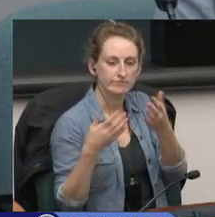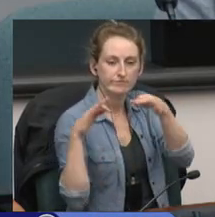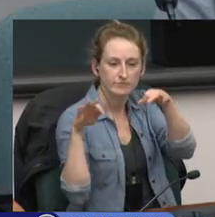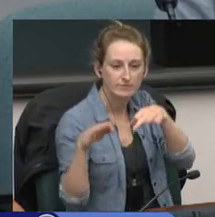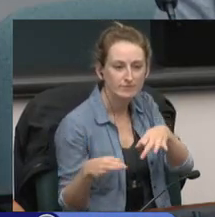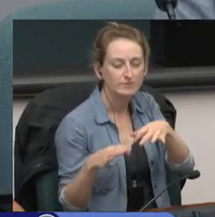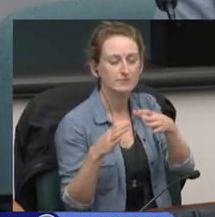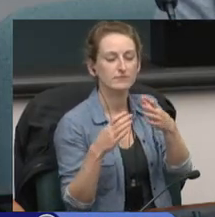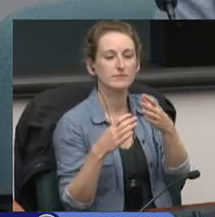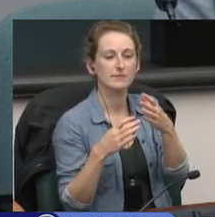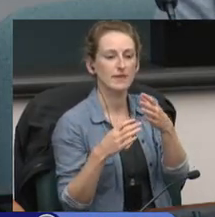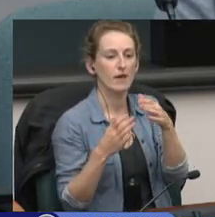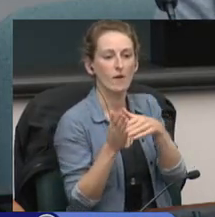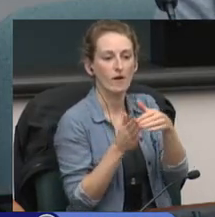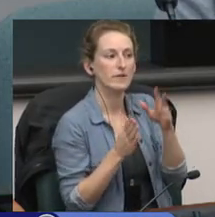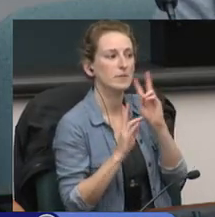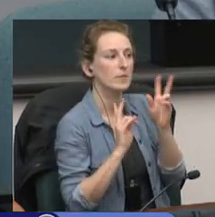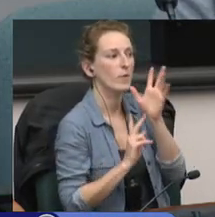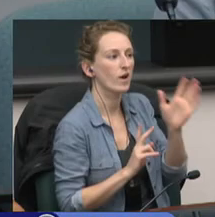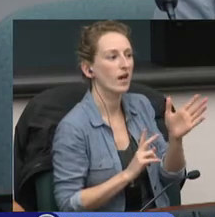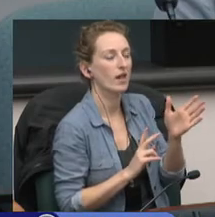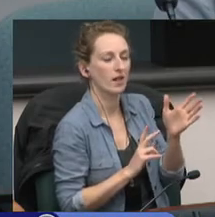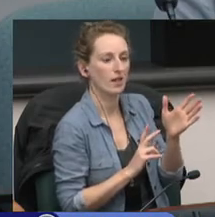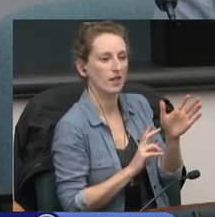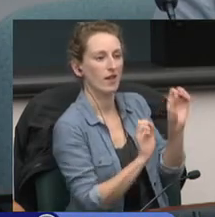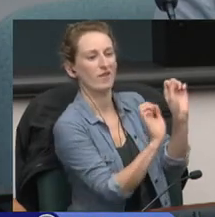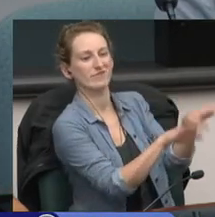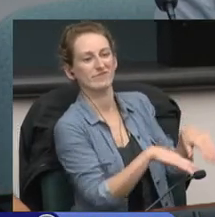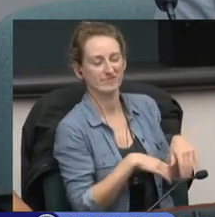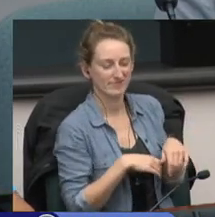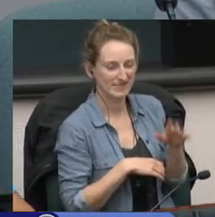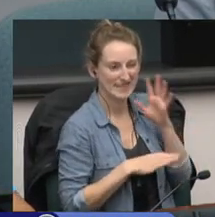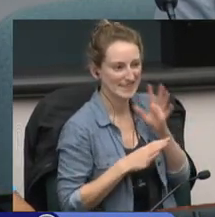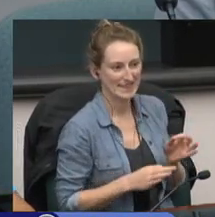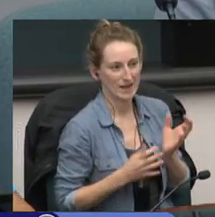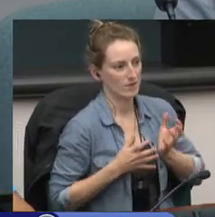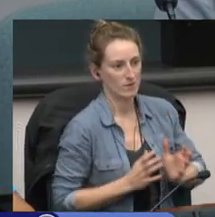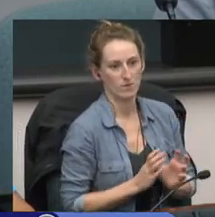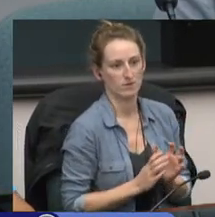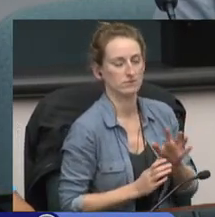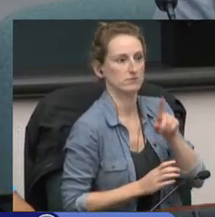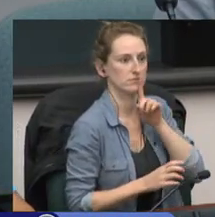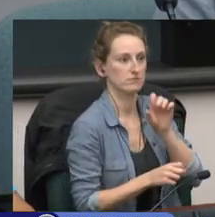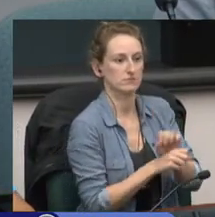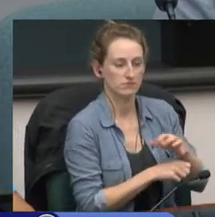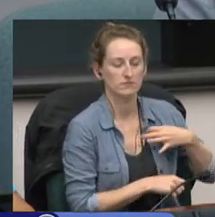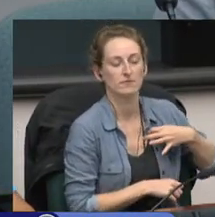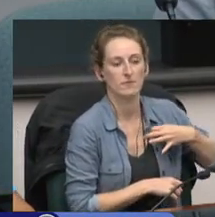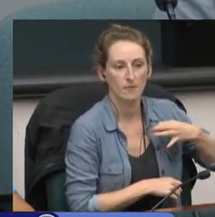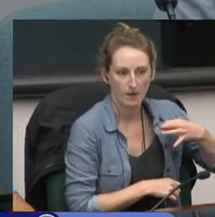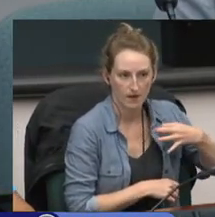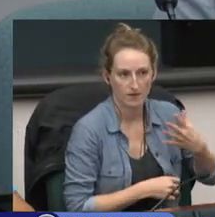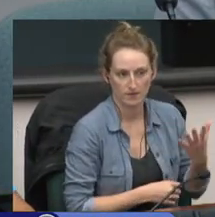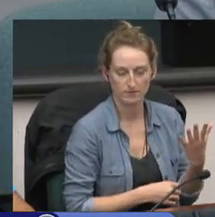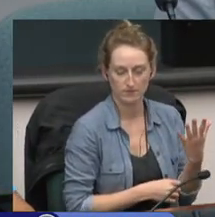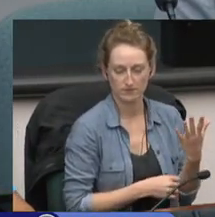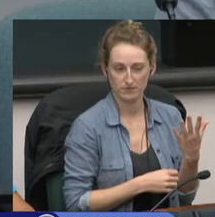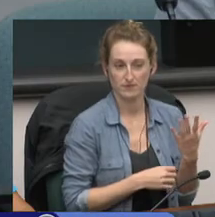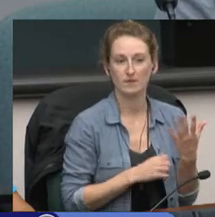move forward with actually applying for a permanent or a conditional use request